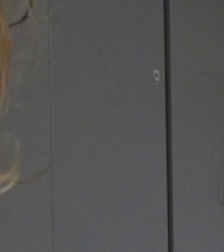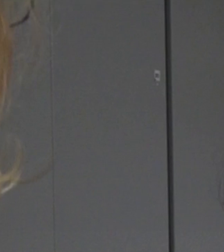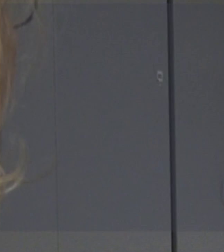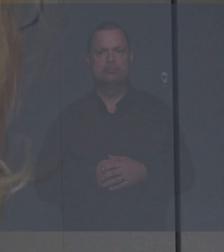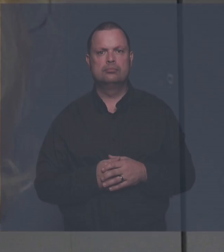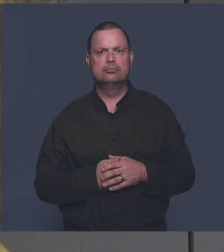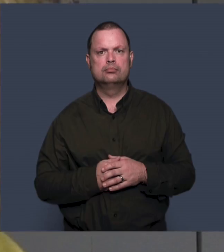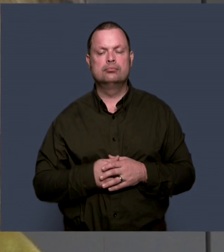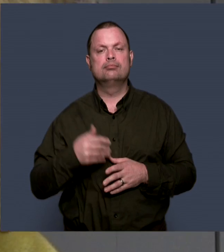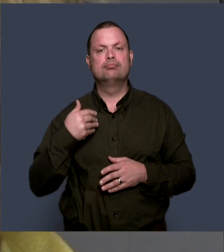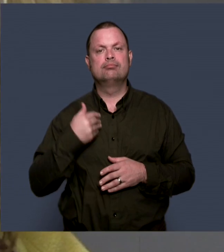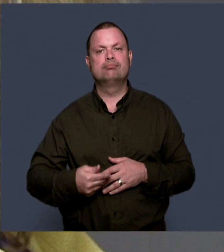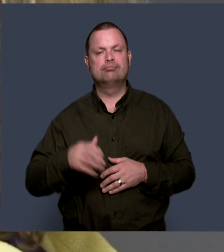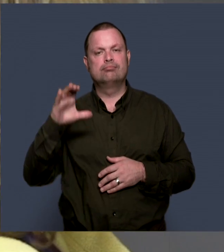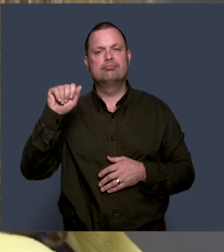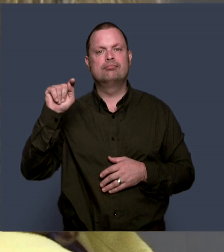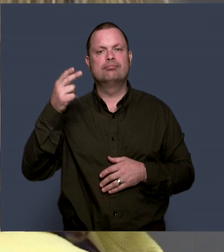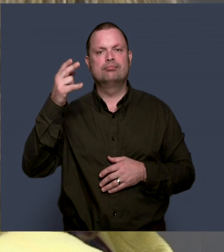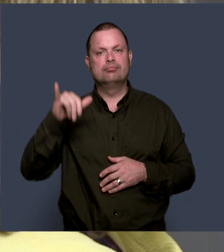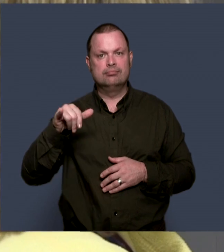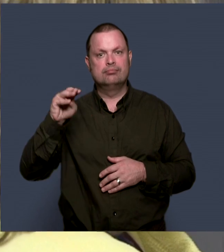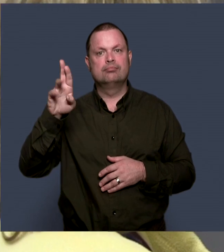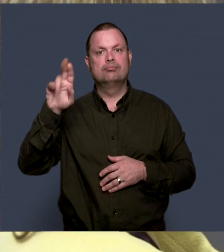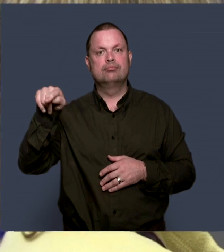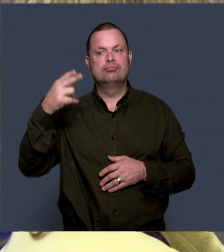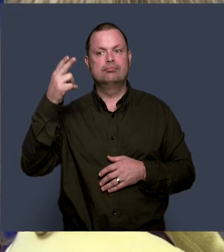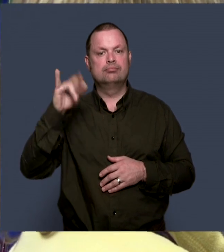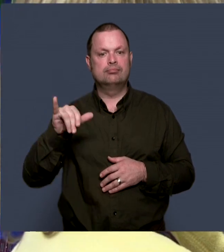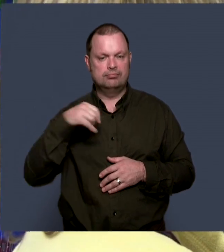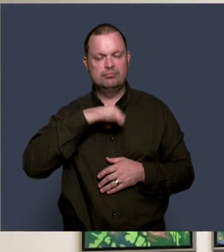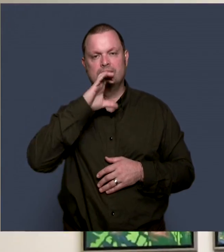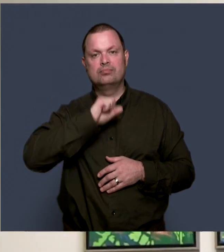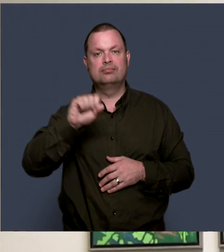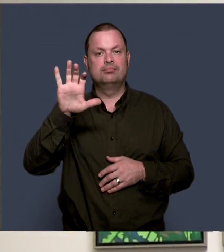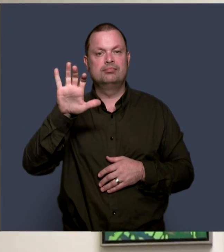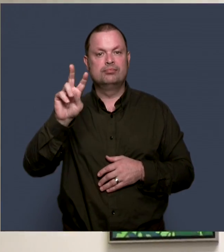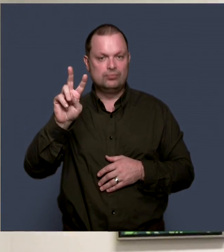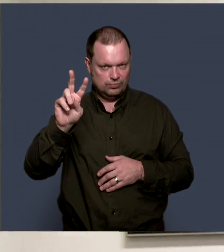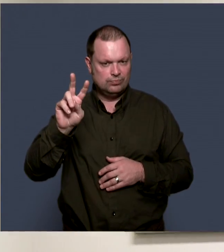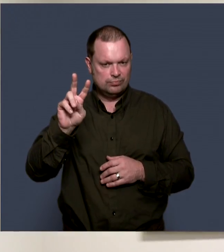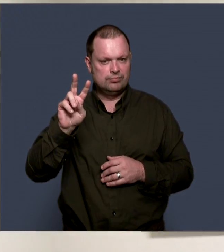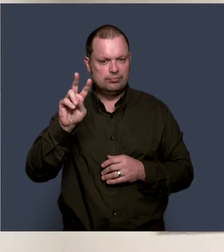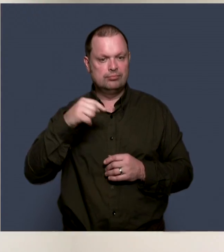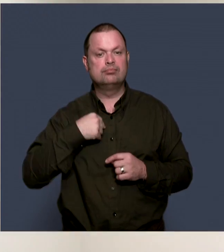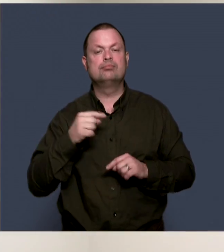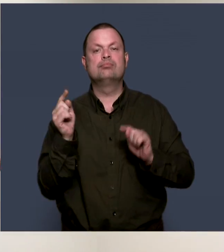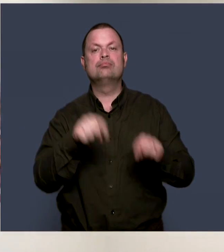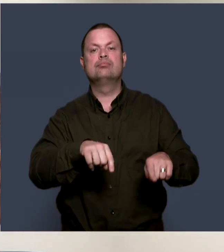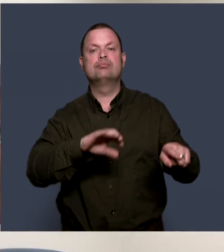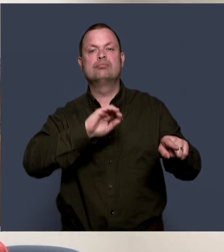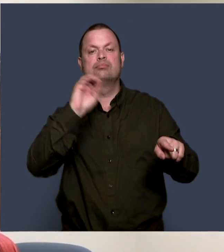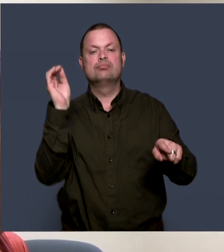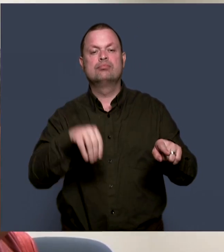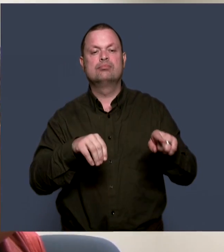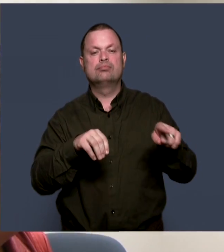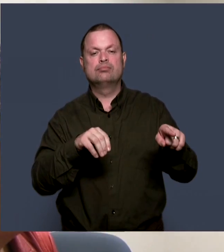[Cathy Murphy] My name is Cathy Murphy. I'm 52, and I came to Ottawa in 2013,